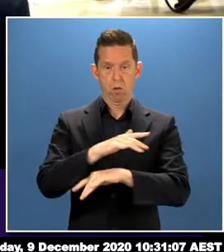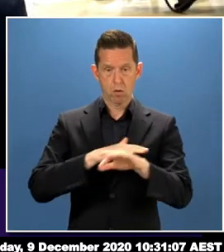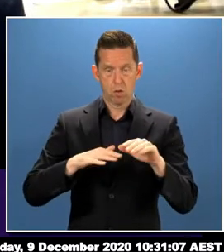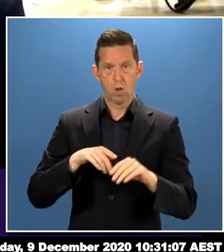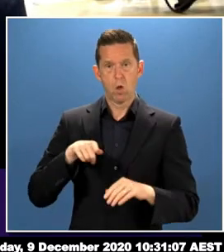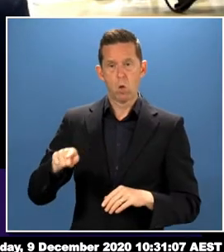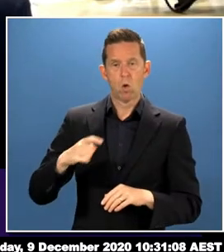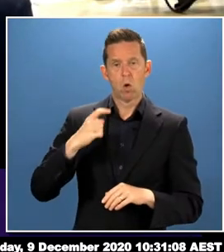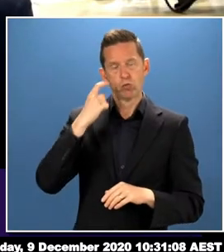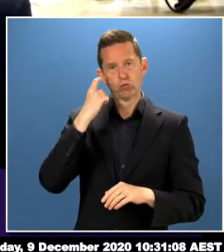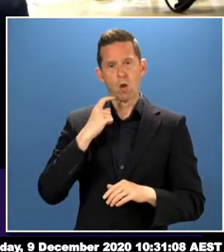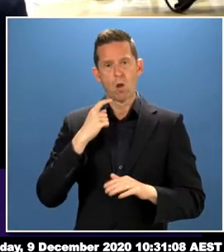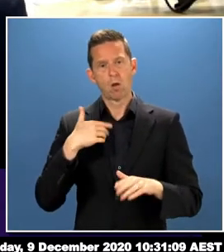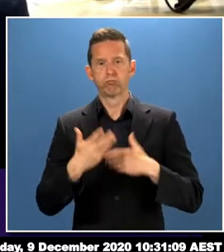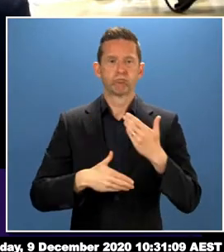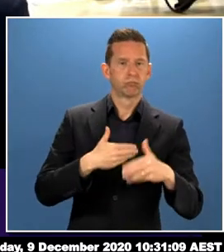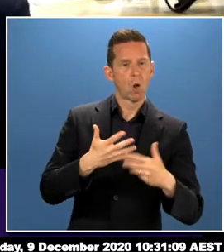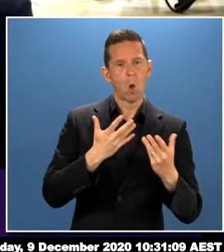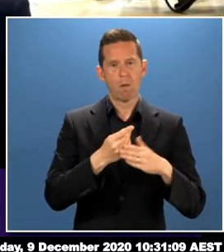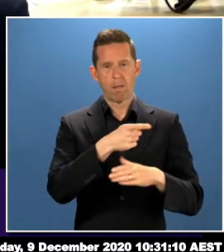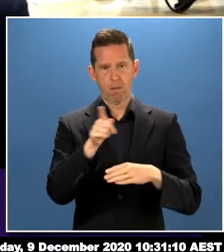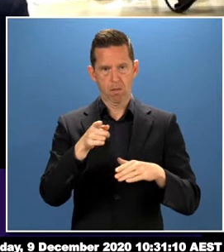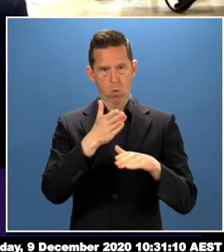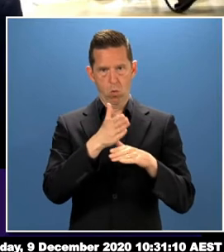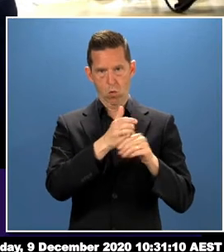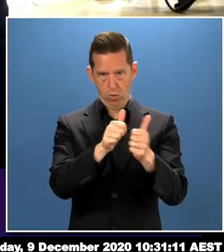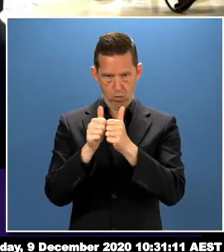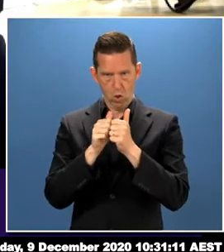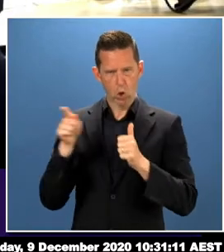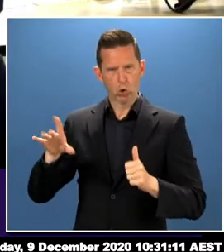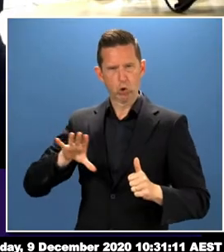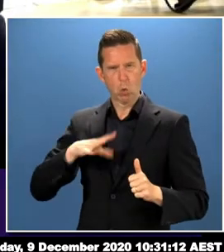equal with your colleagues, not wanting to be a burden?